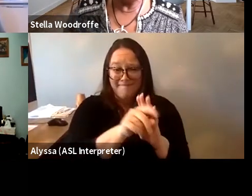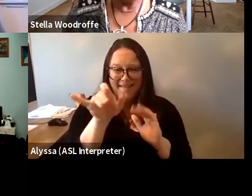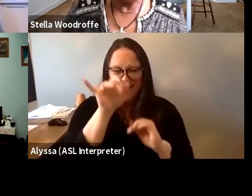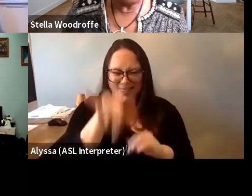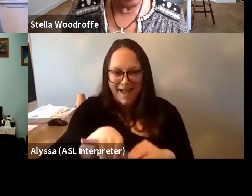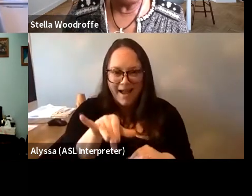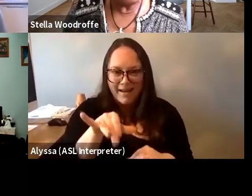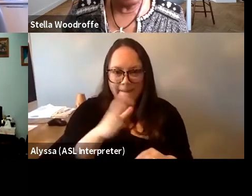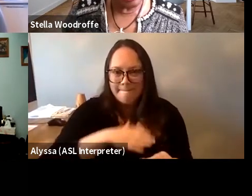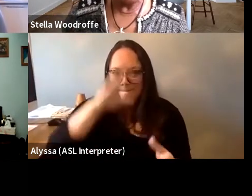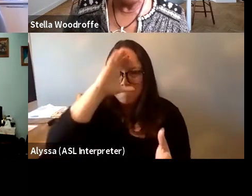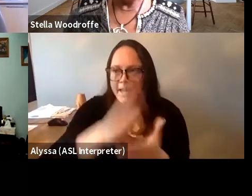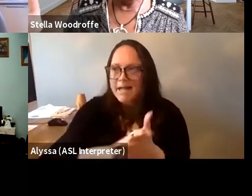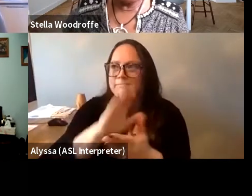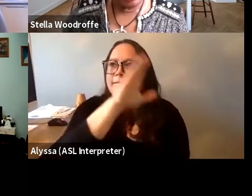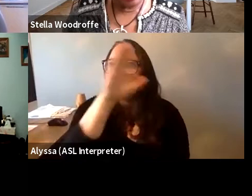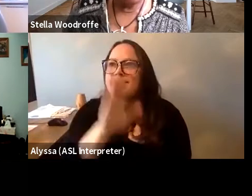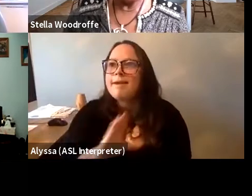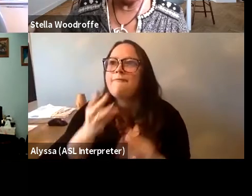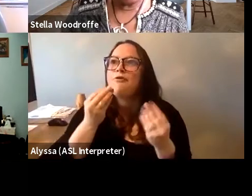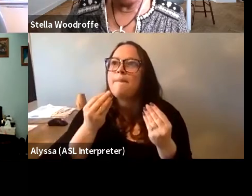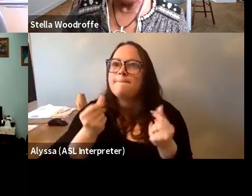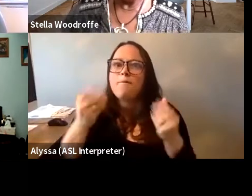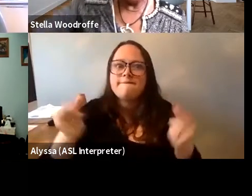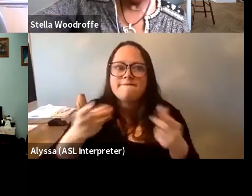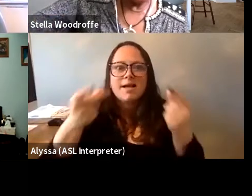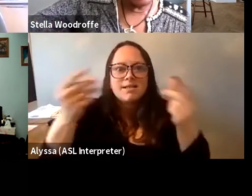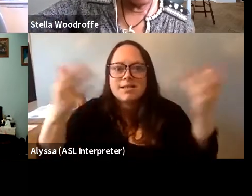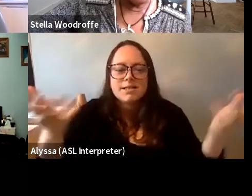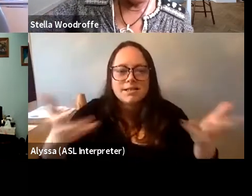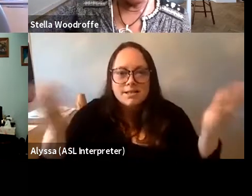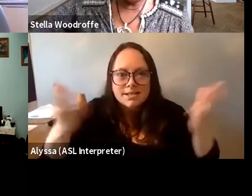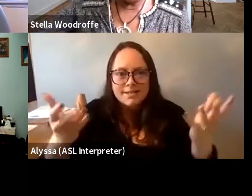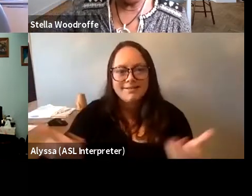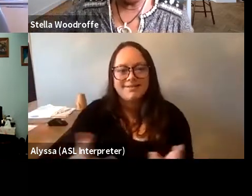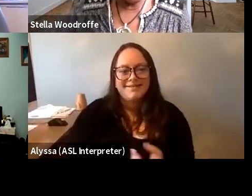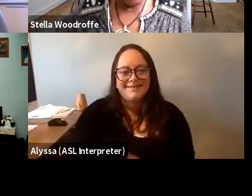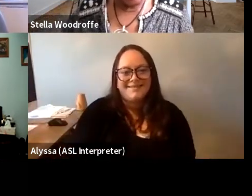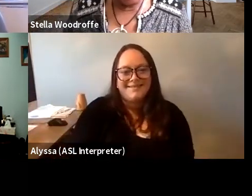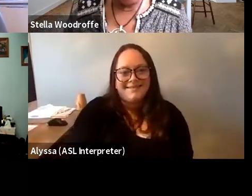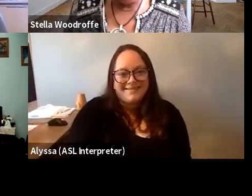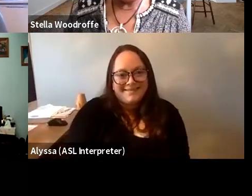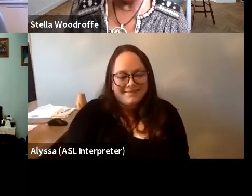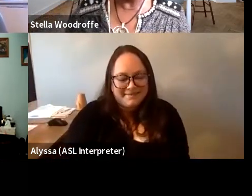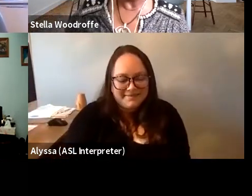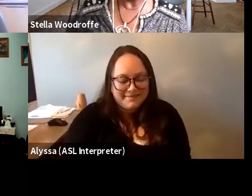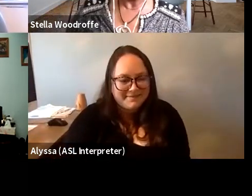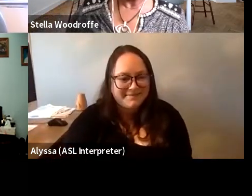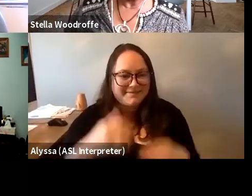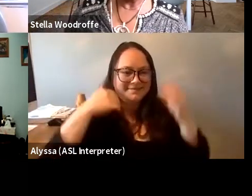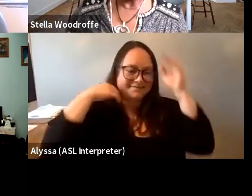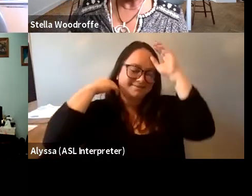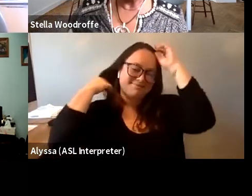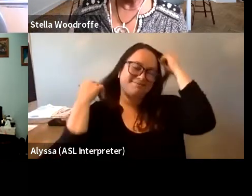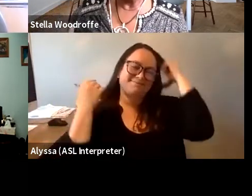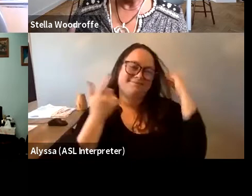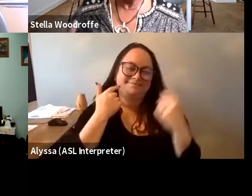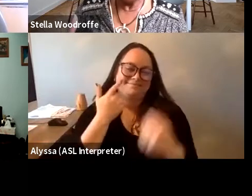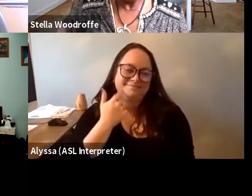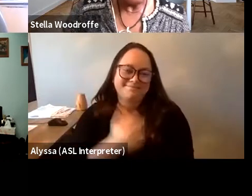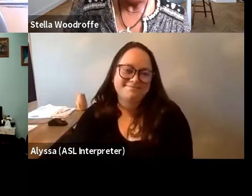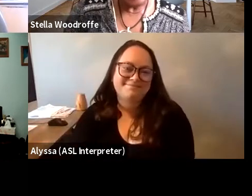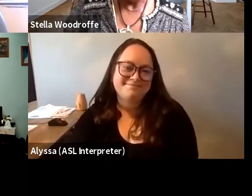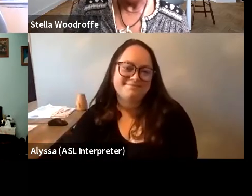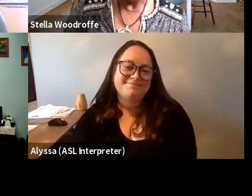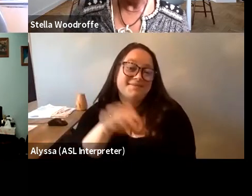moving fast enough. Get get you know? Um, so yes, I know. I've